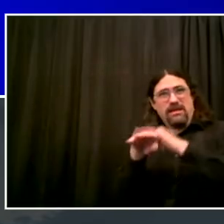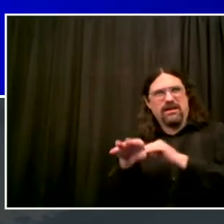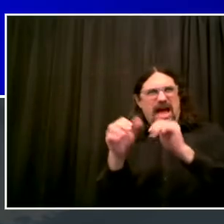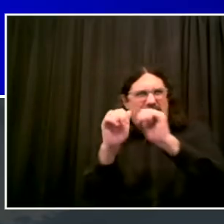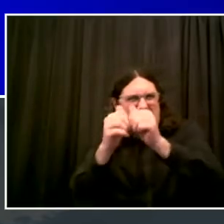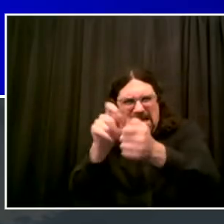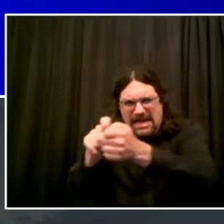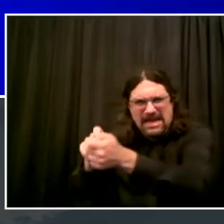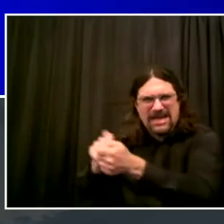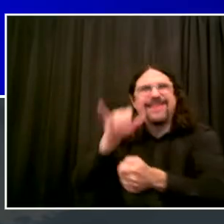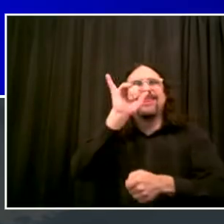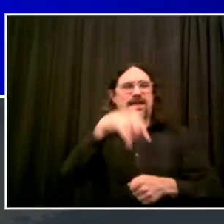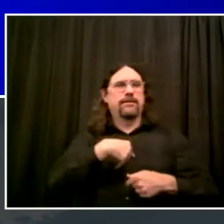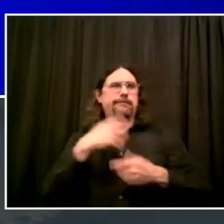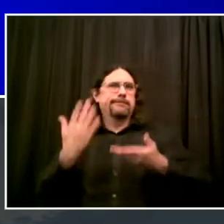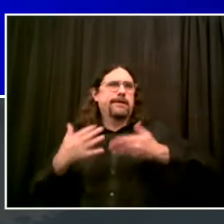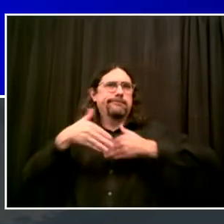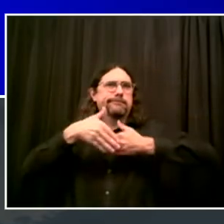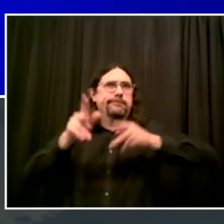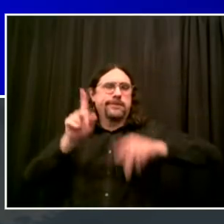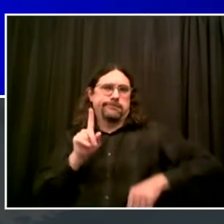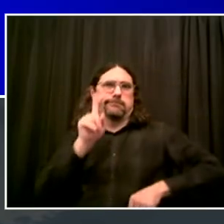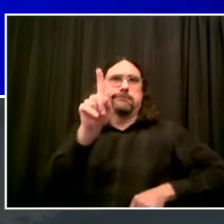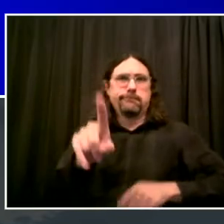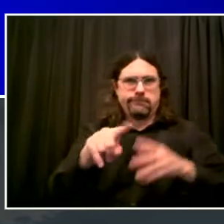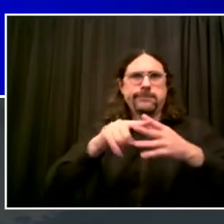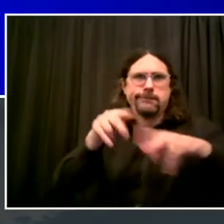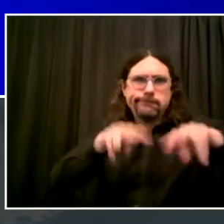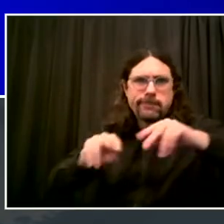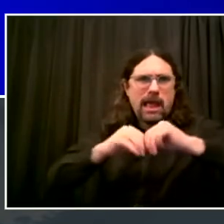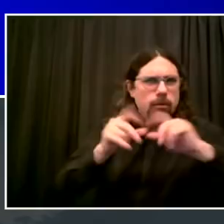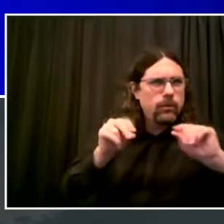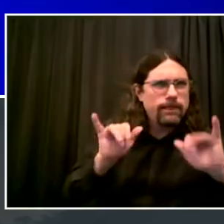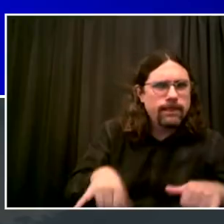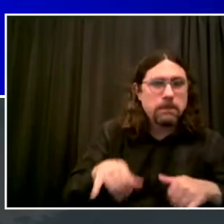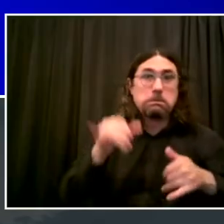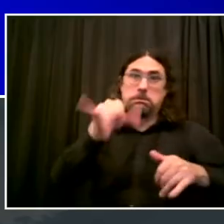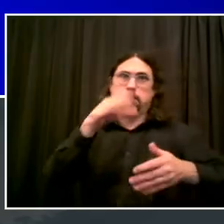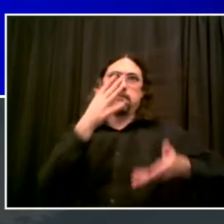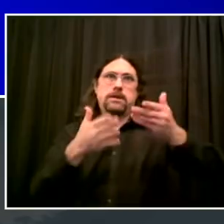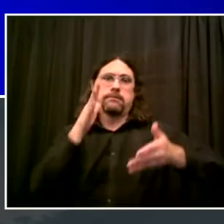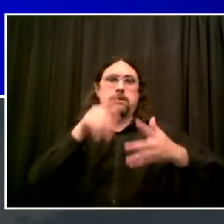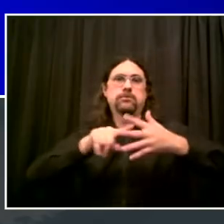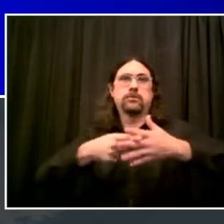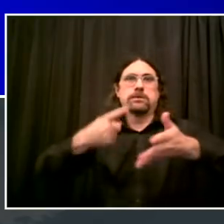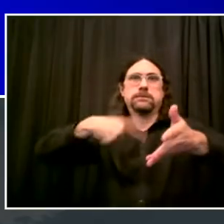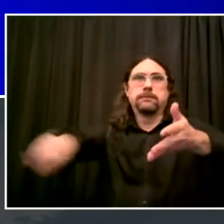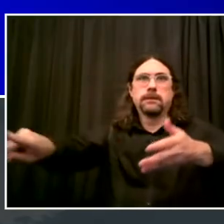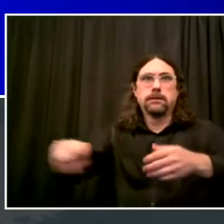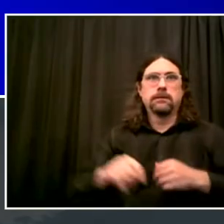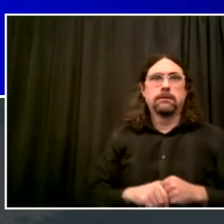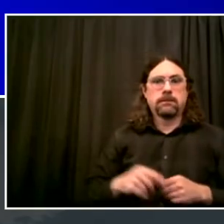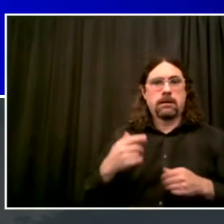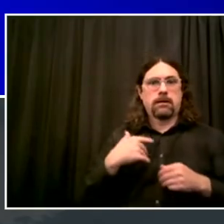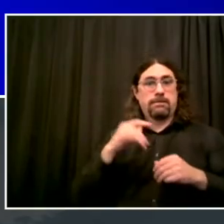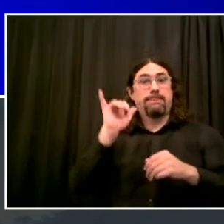SOMEBODY OUT THERE. ANY SMALL BUSINESS OWNER